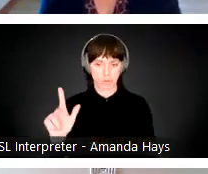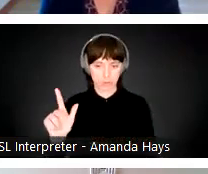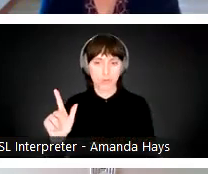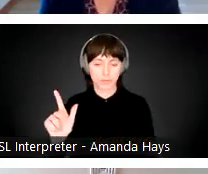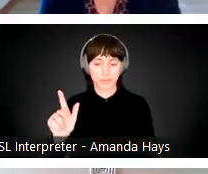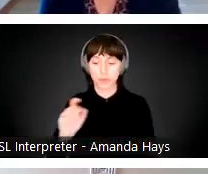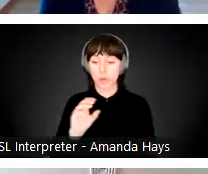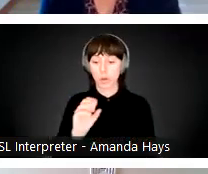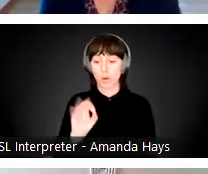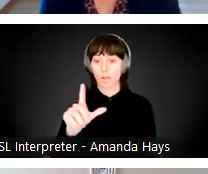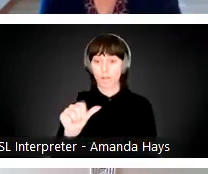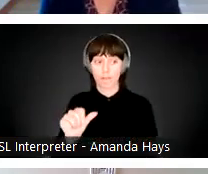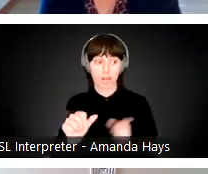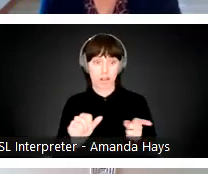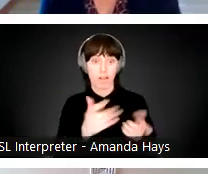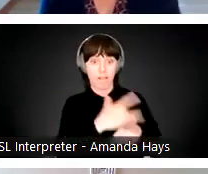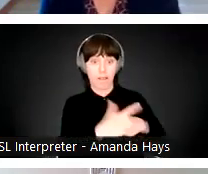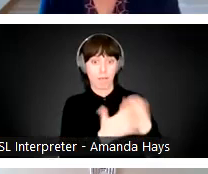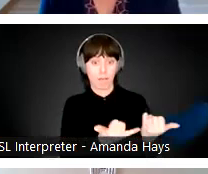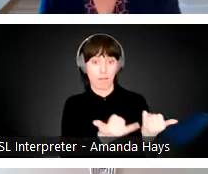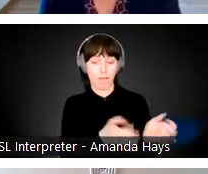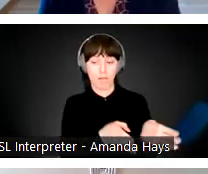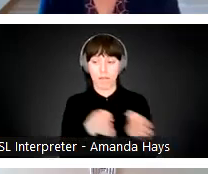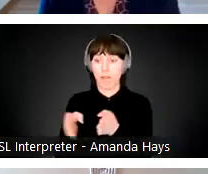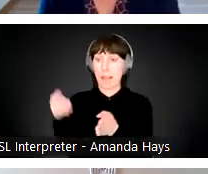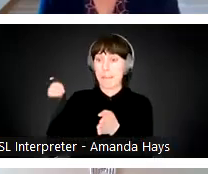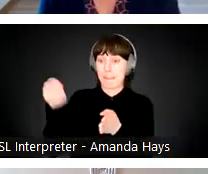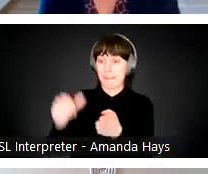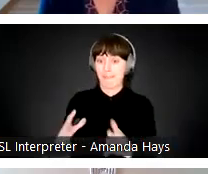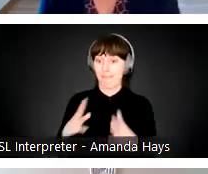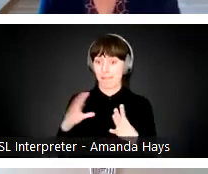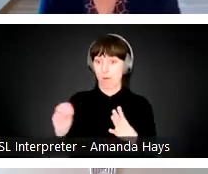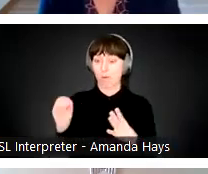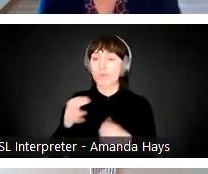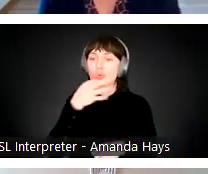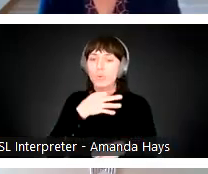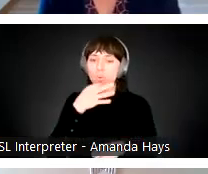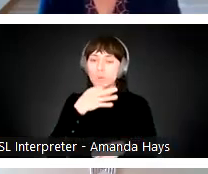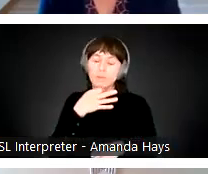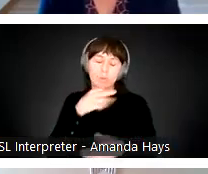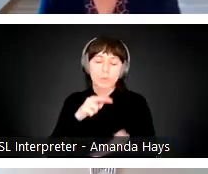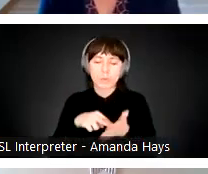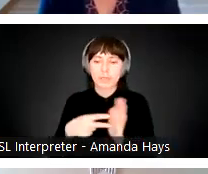is available now, Paid Leave Oregon coming soon. Well, you know, soon if you mean